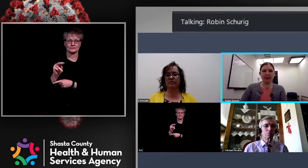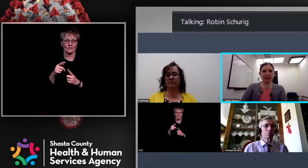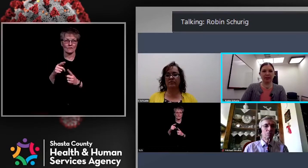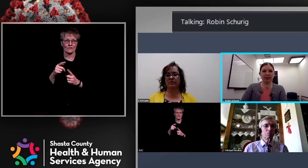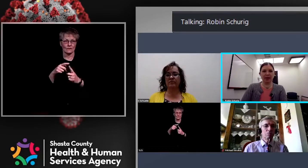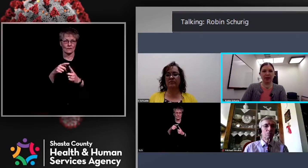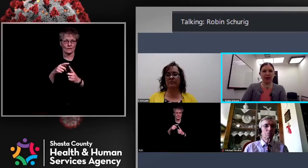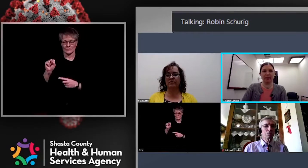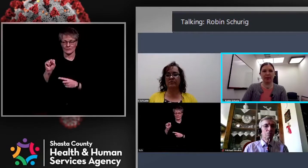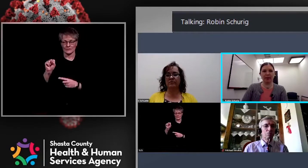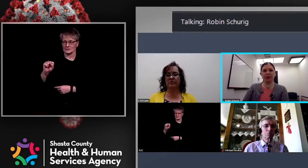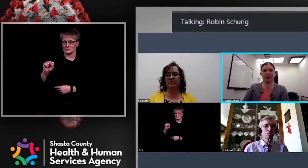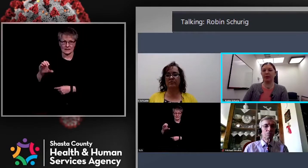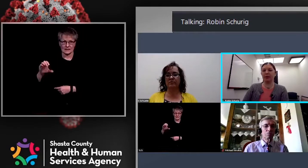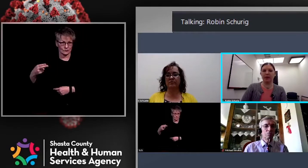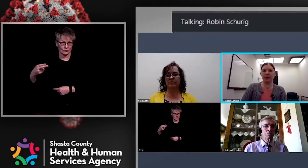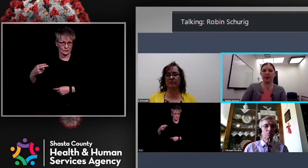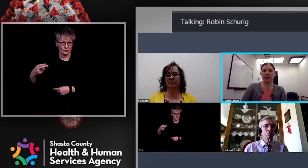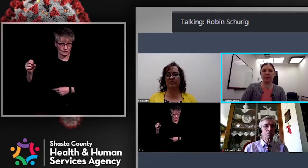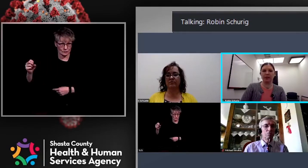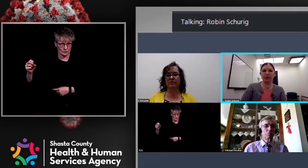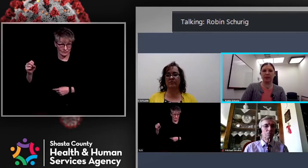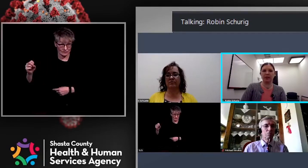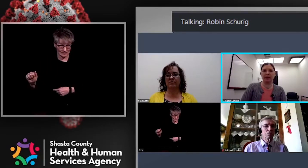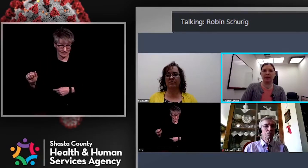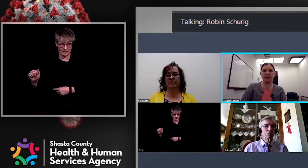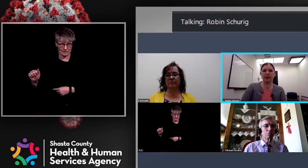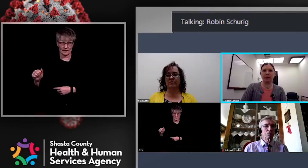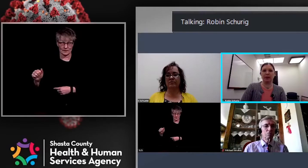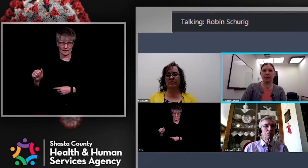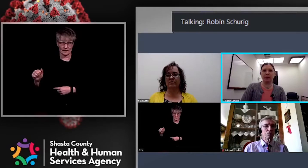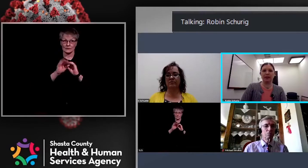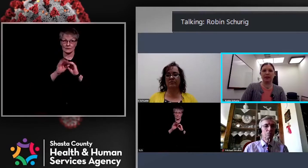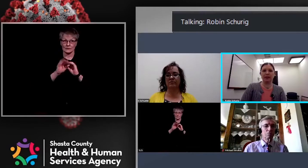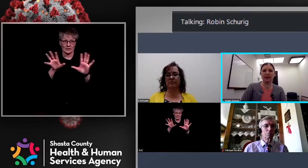I want to start by making sure that people are aware that we do have another large vaccine